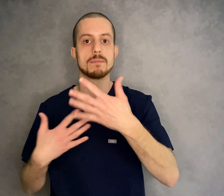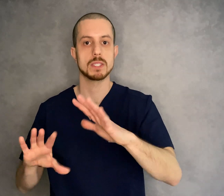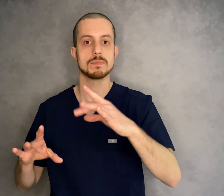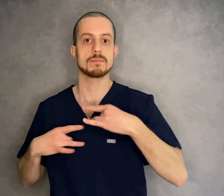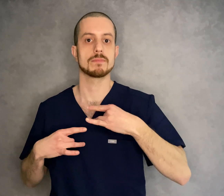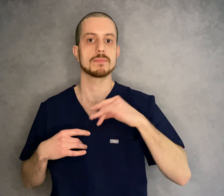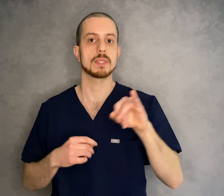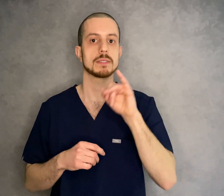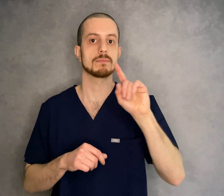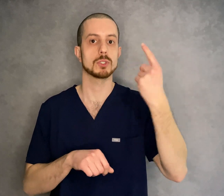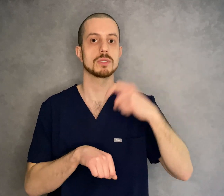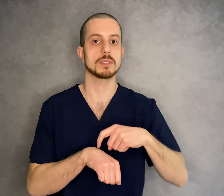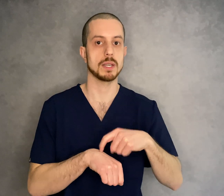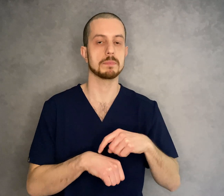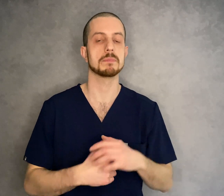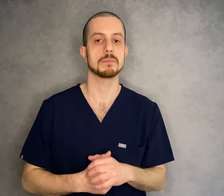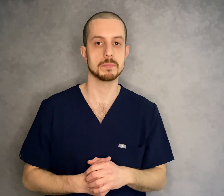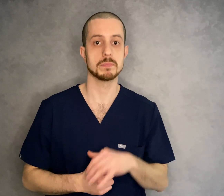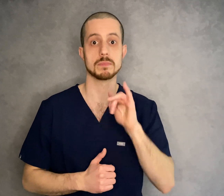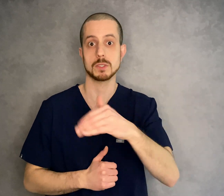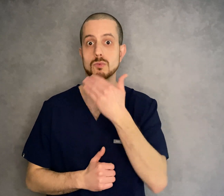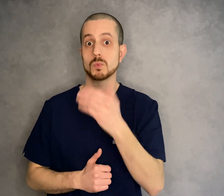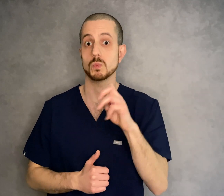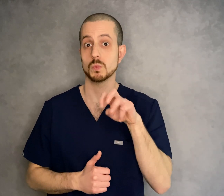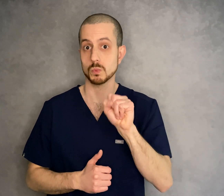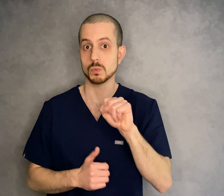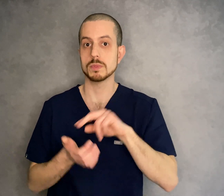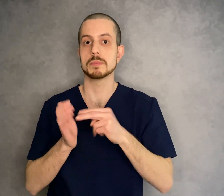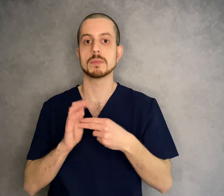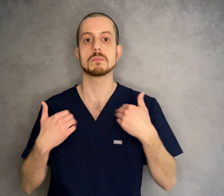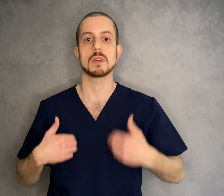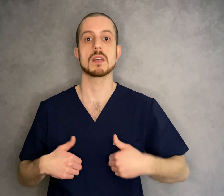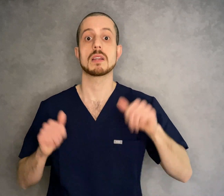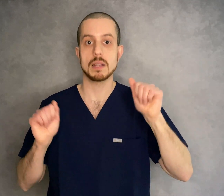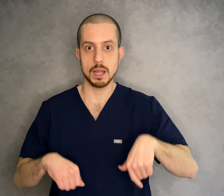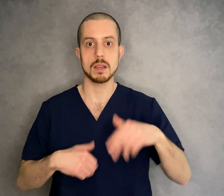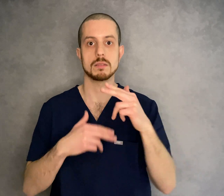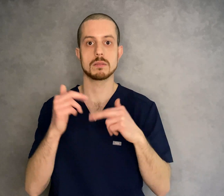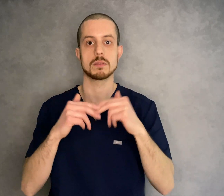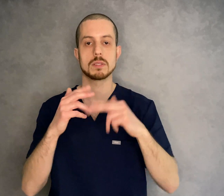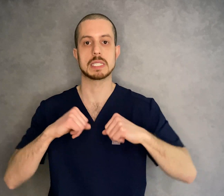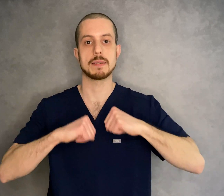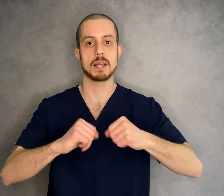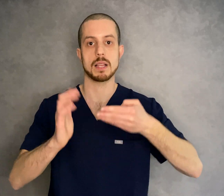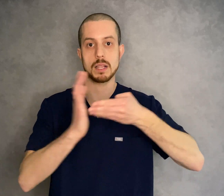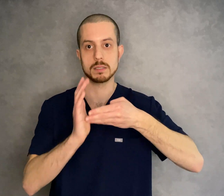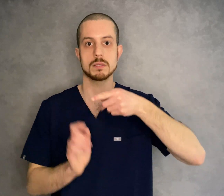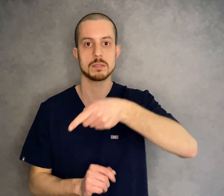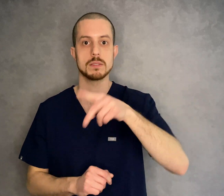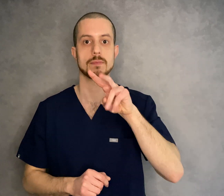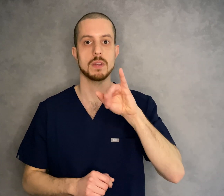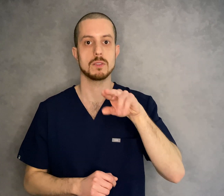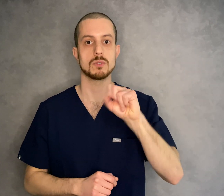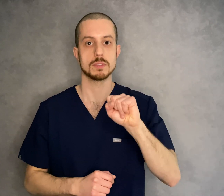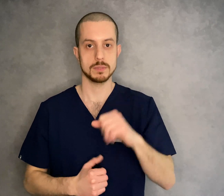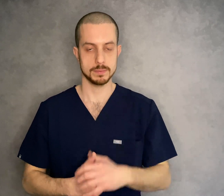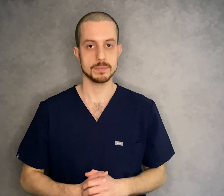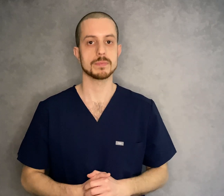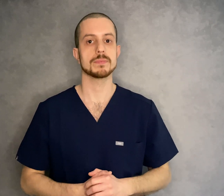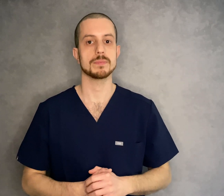the first infection. That is good news! This means that the body can produce a robust defensive response against this virus.